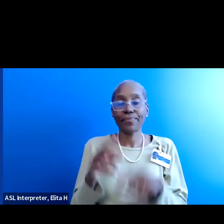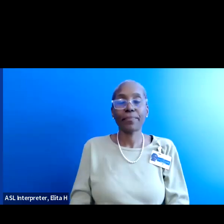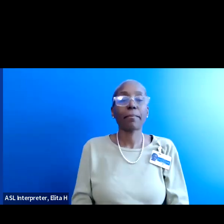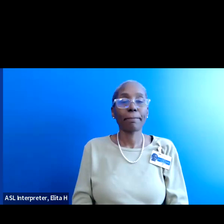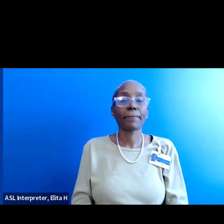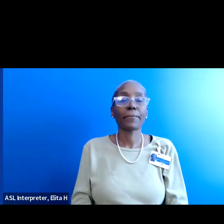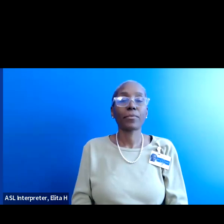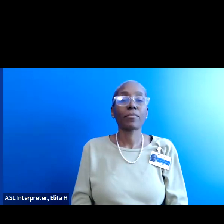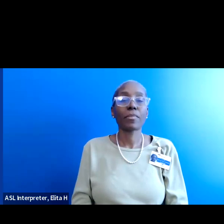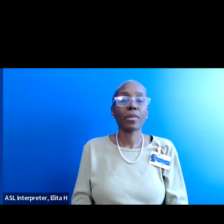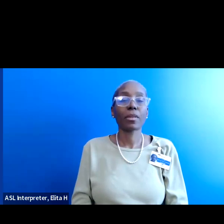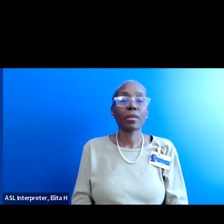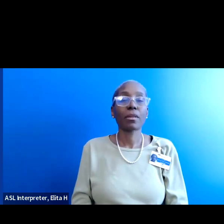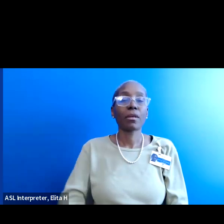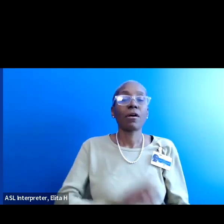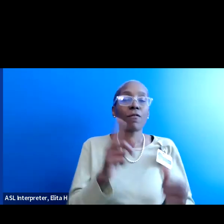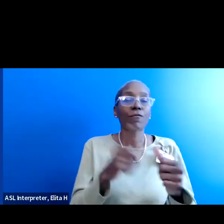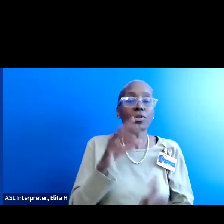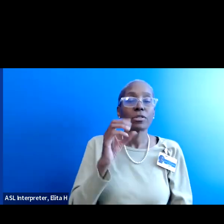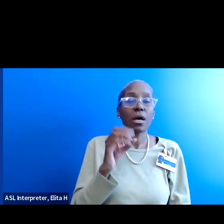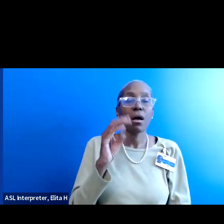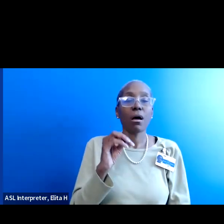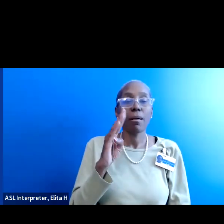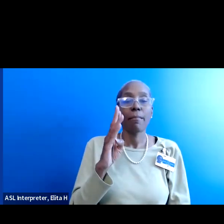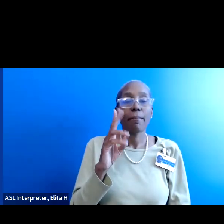First and foremost, the Ombudsman Program advocates for the quality